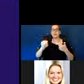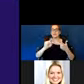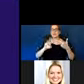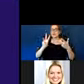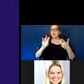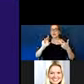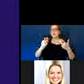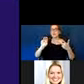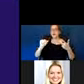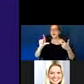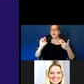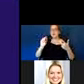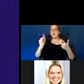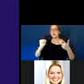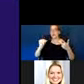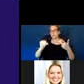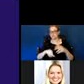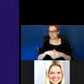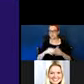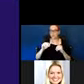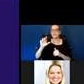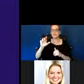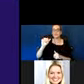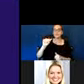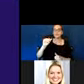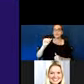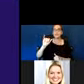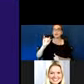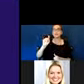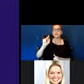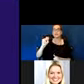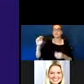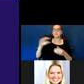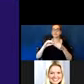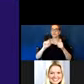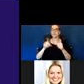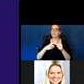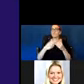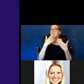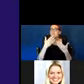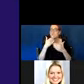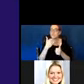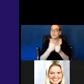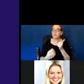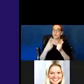Thank you everyone. It's an honor to be here, I'm excited to talk about our Street Health team. Next slide.